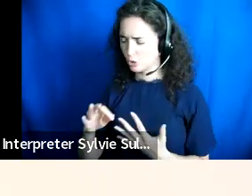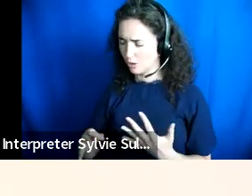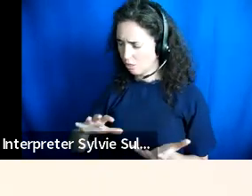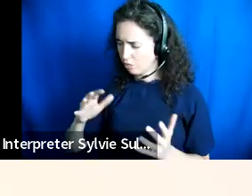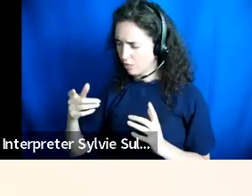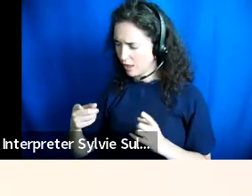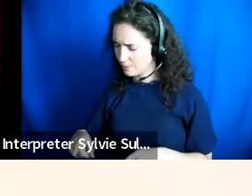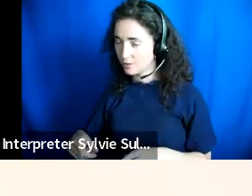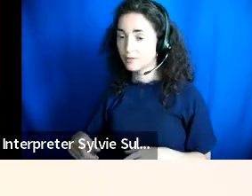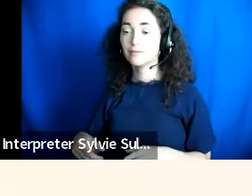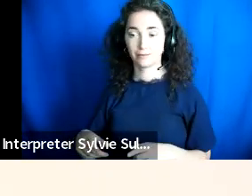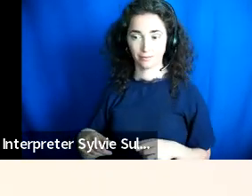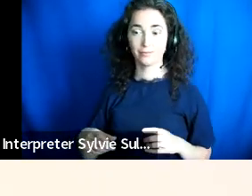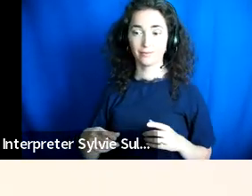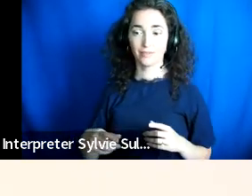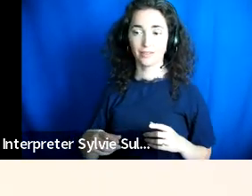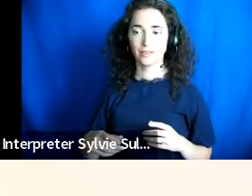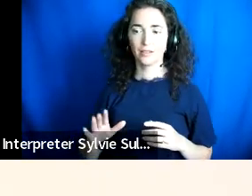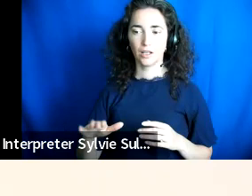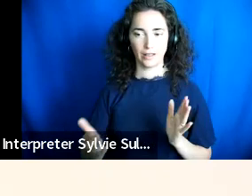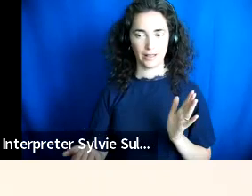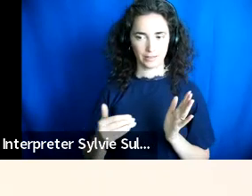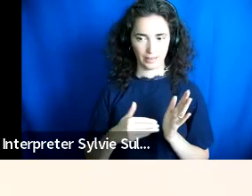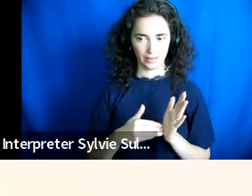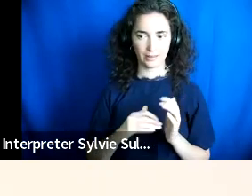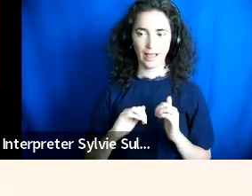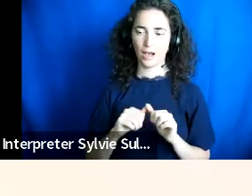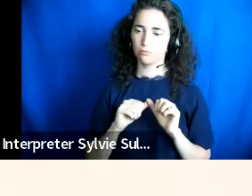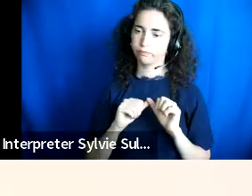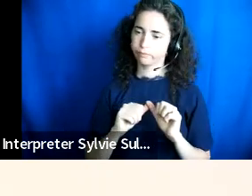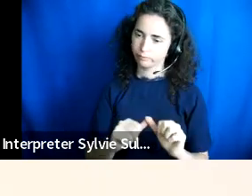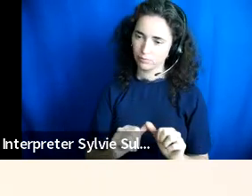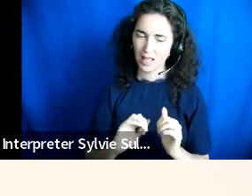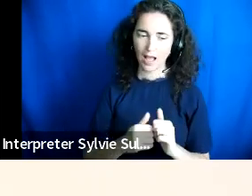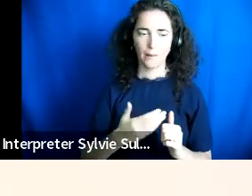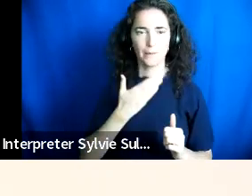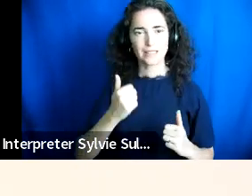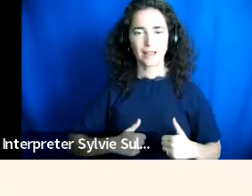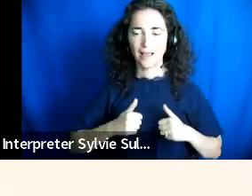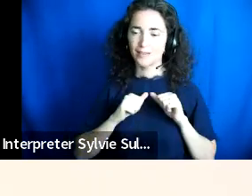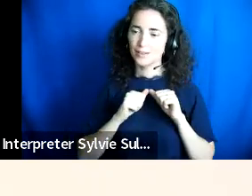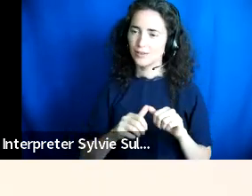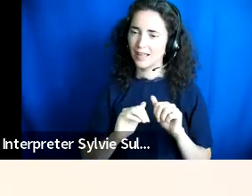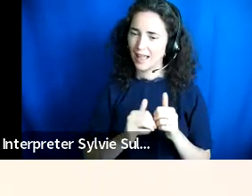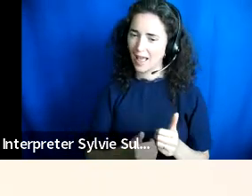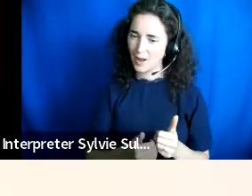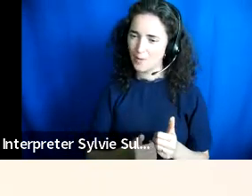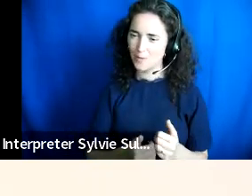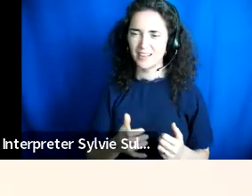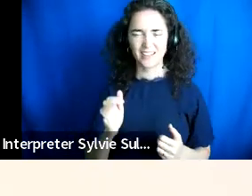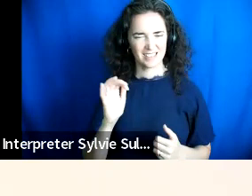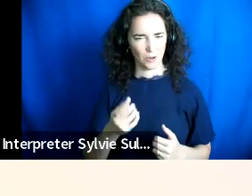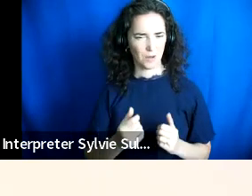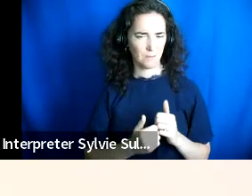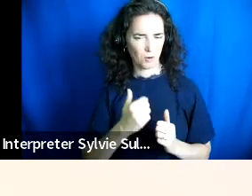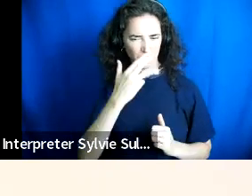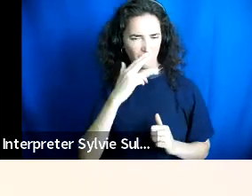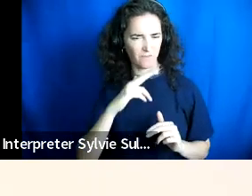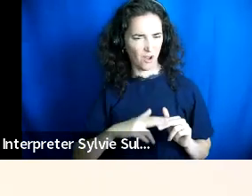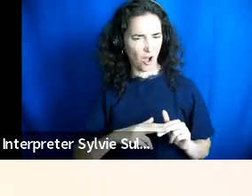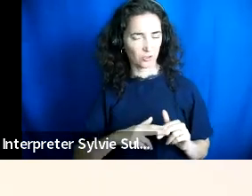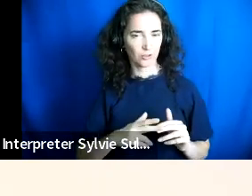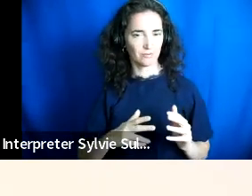Stay the course and achieve your best, So that was probably one of the funest, if not the most overwhelming activities.